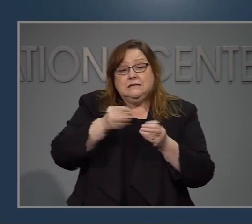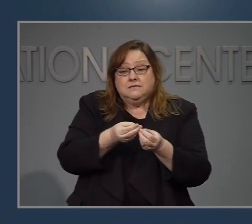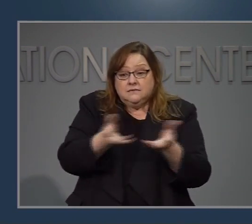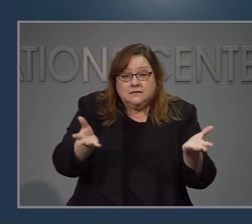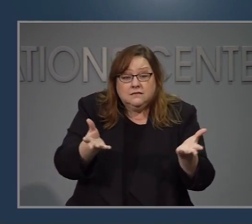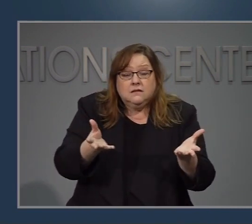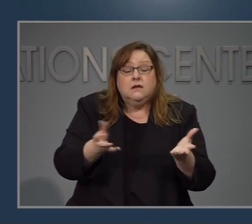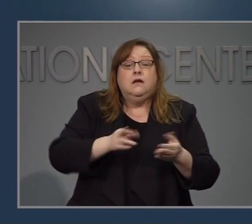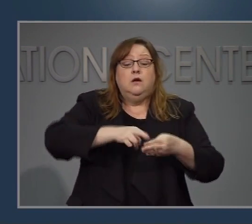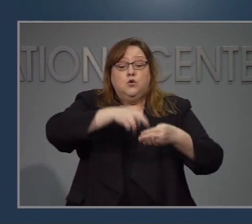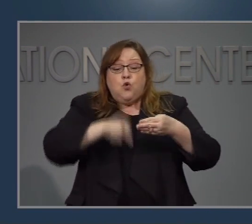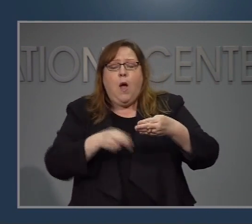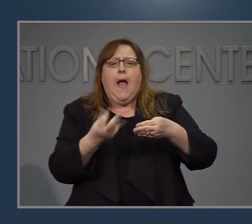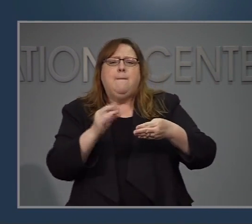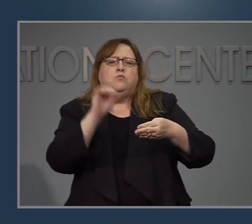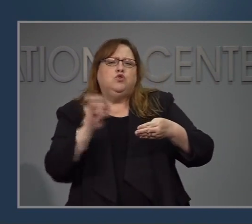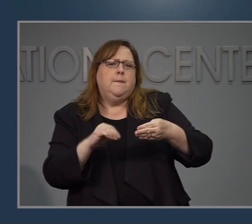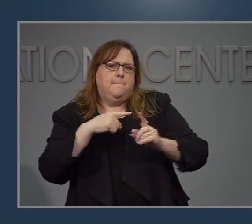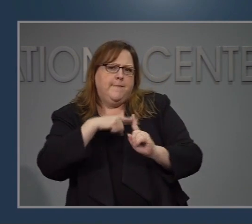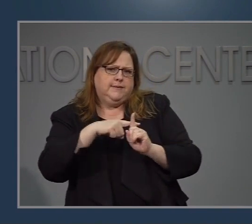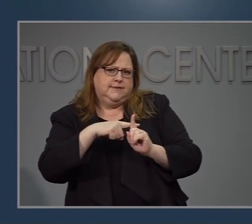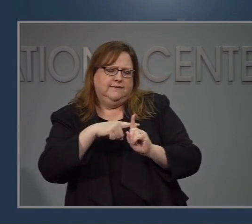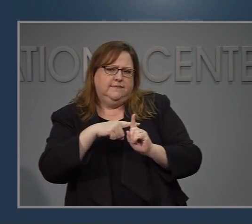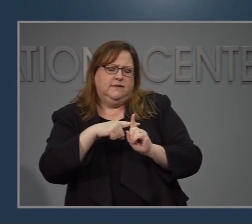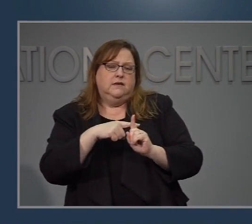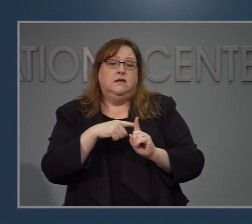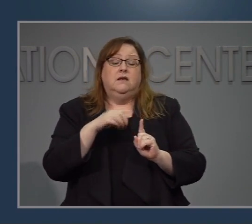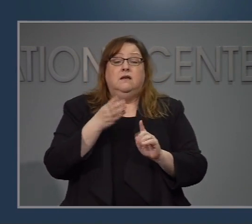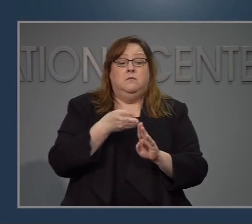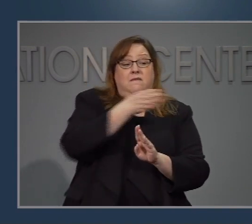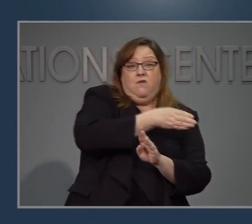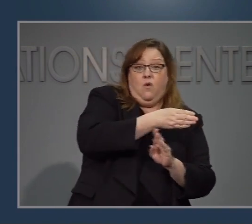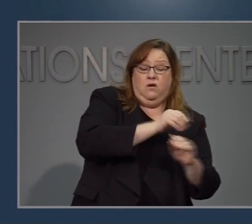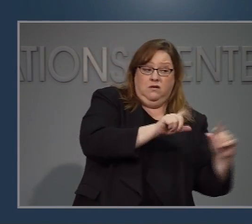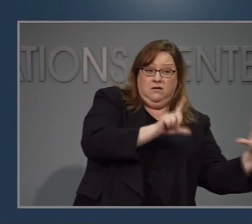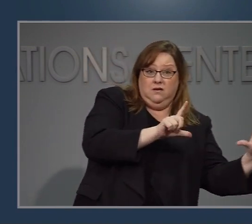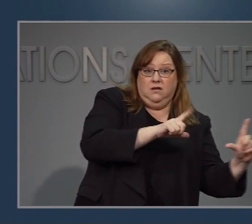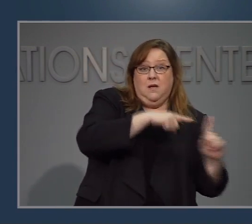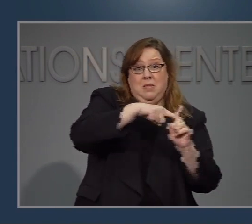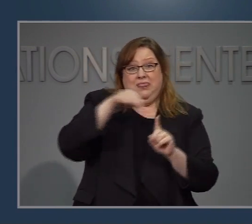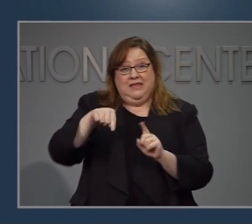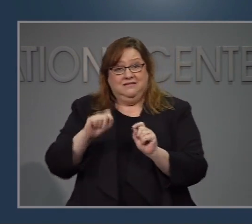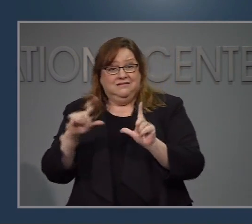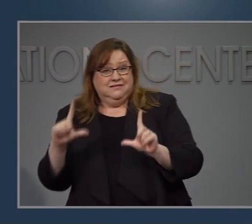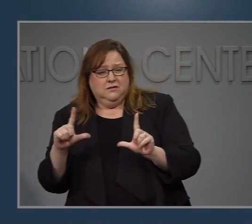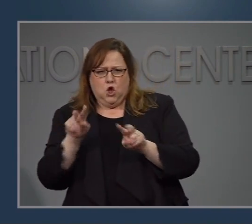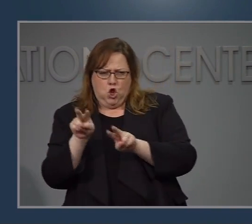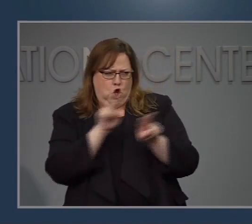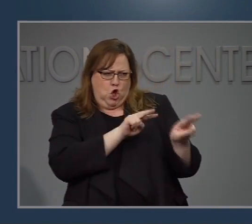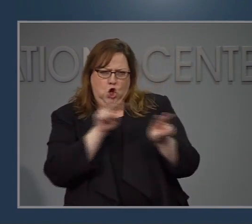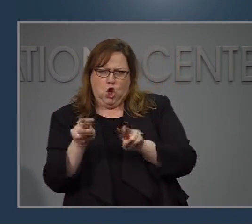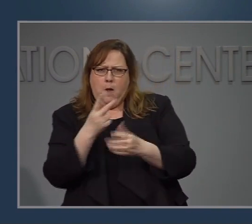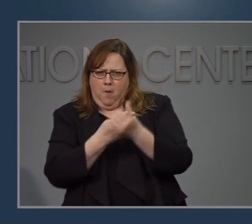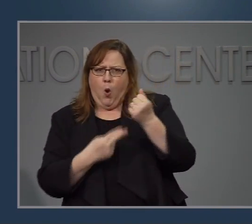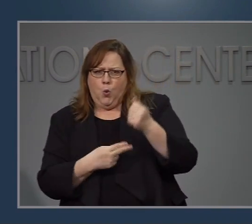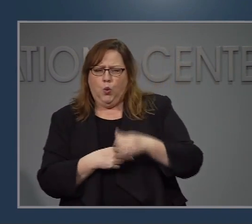HERE IN OUR COMMUNITIES ACROSS THE STATE. I WOULD HAVE LIKED TO SEE THIS TREND STARTING TO LEVEL. BUT IT HAS NOT YET DONE THAT. NOW ON THIS NEXT SLIDE. WE LOOK AT THE PERCENT OF TESTS THAT ARE POSITIVE AND IT'S